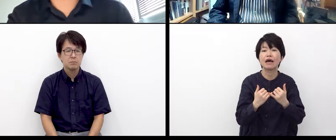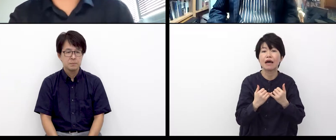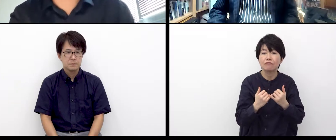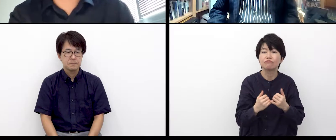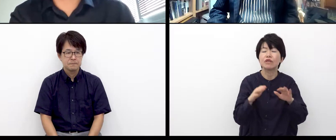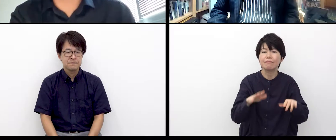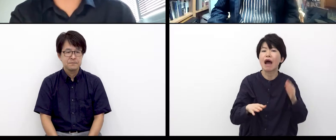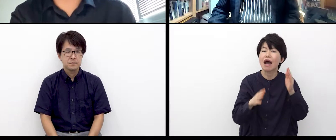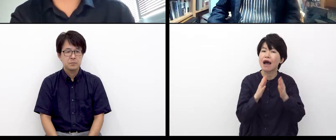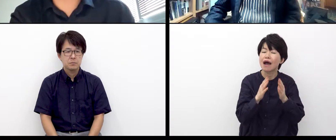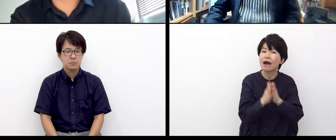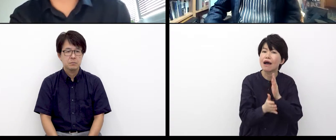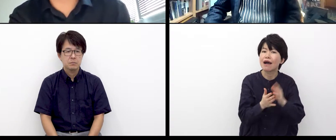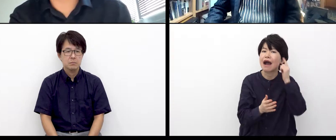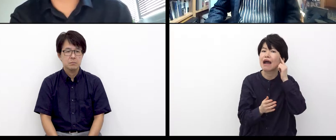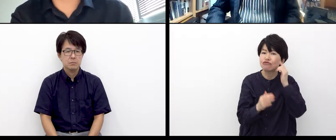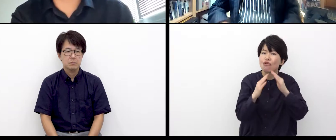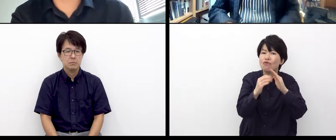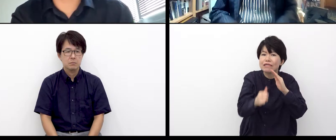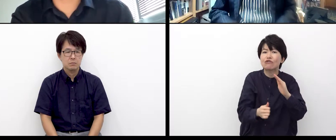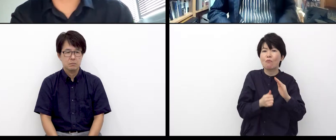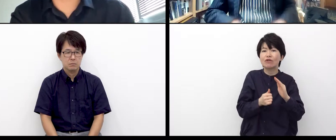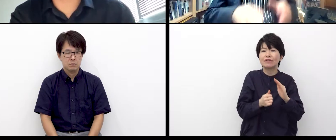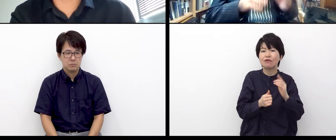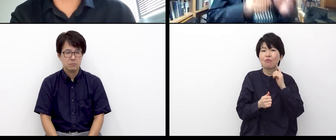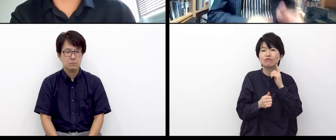I think that the number of such people and people’s needs for counsel